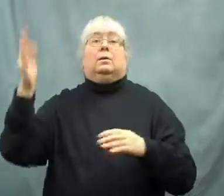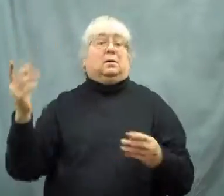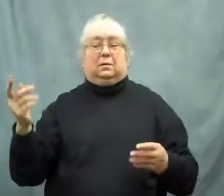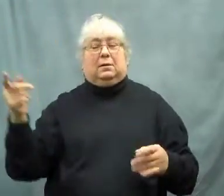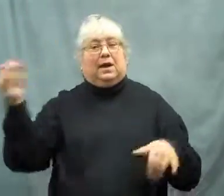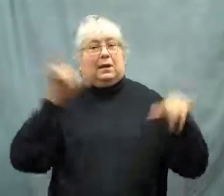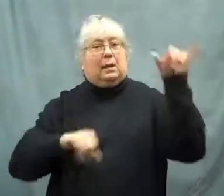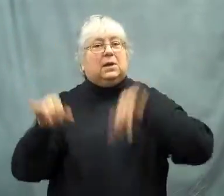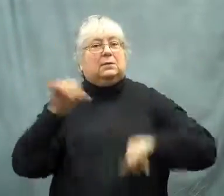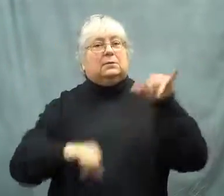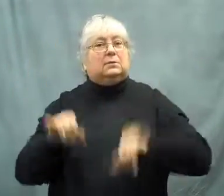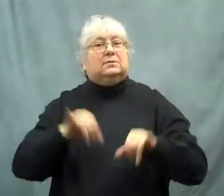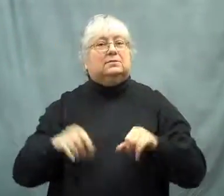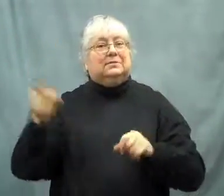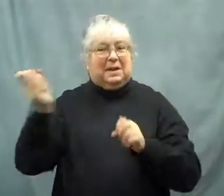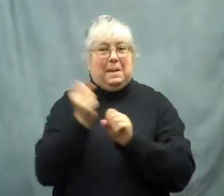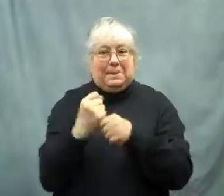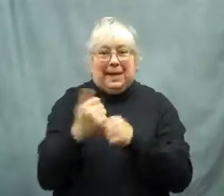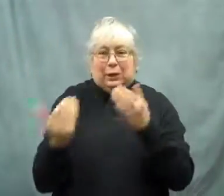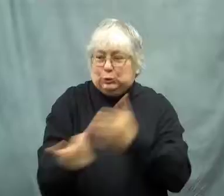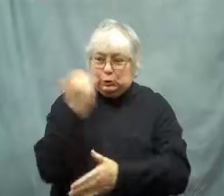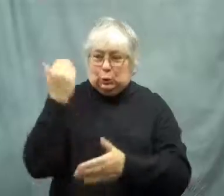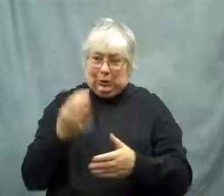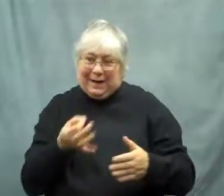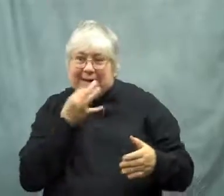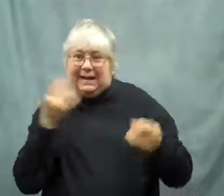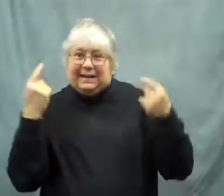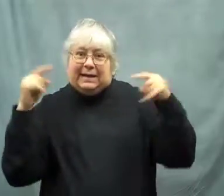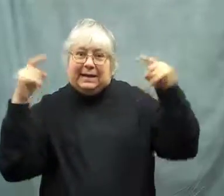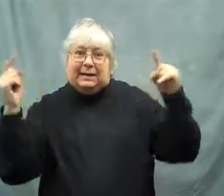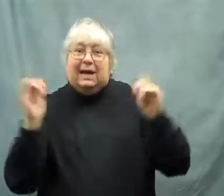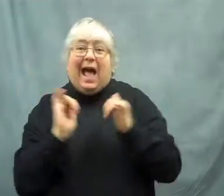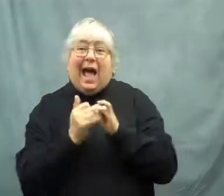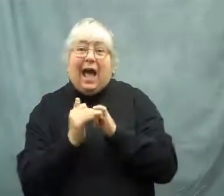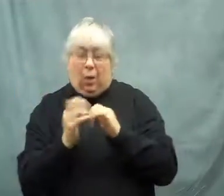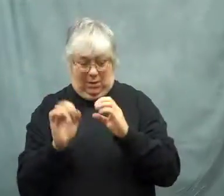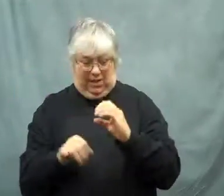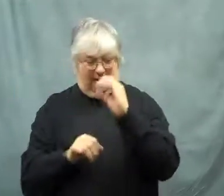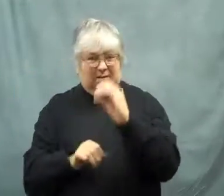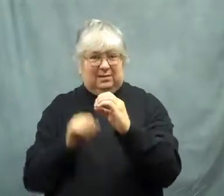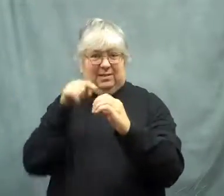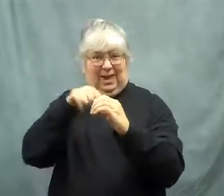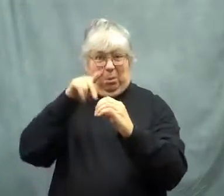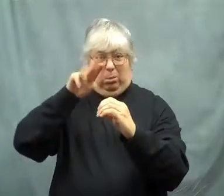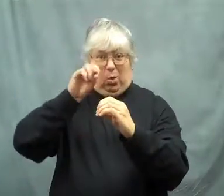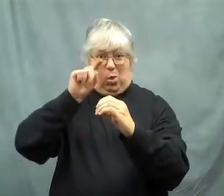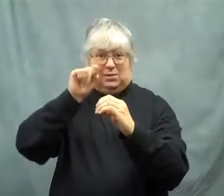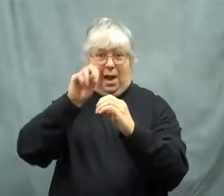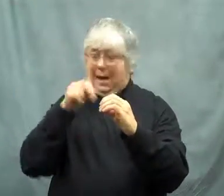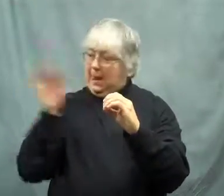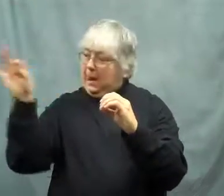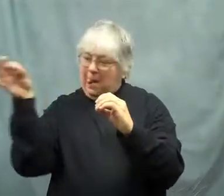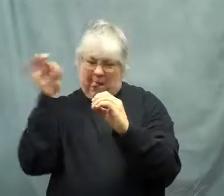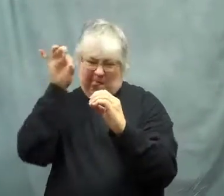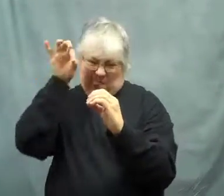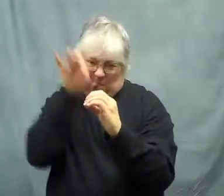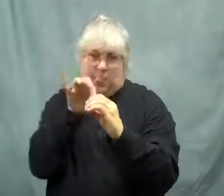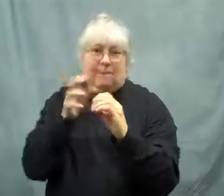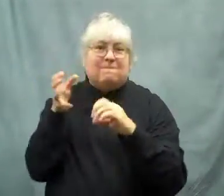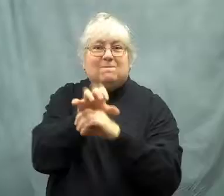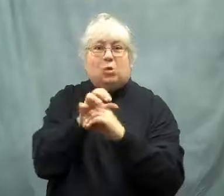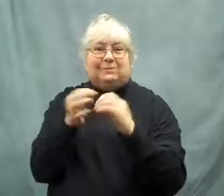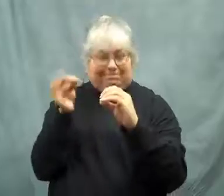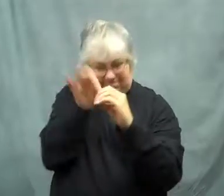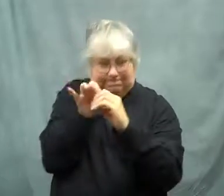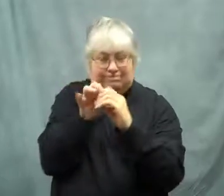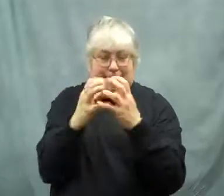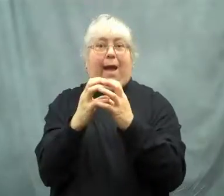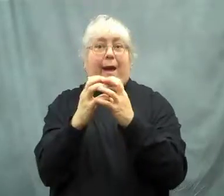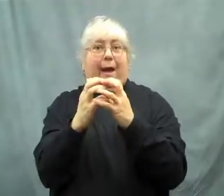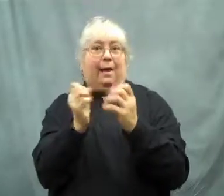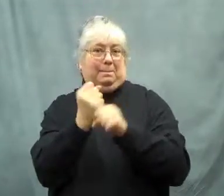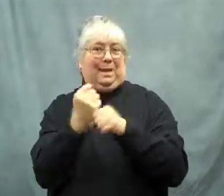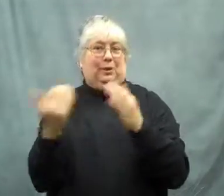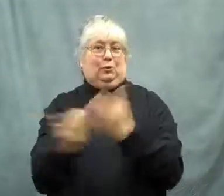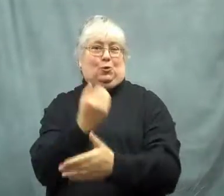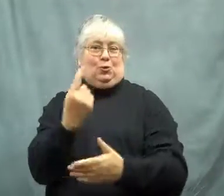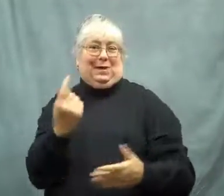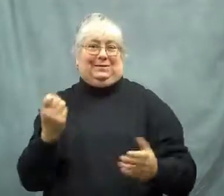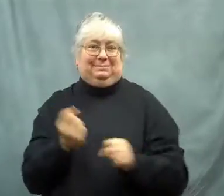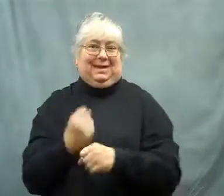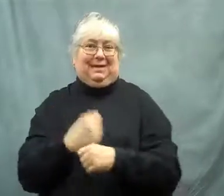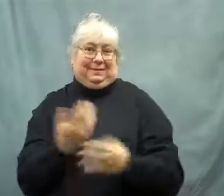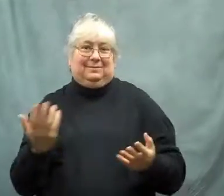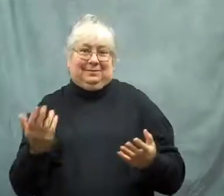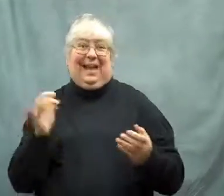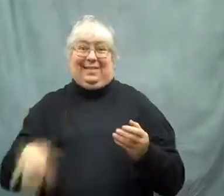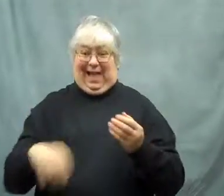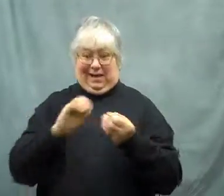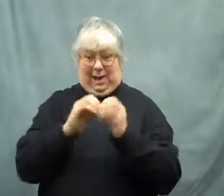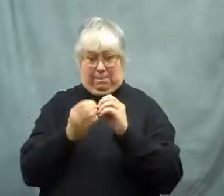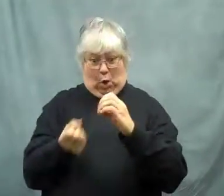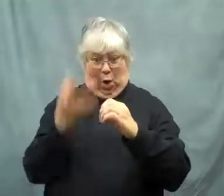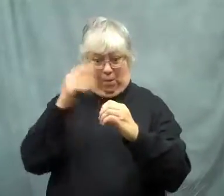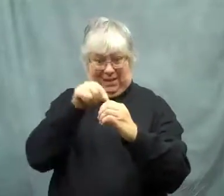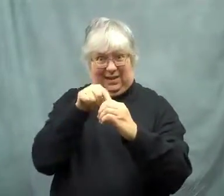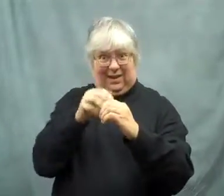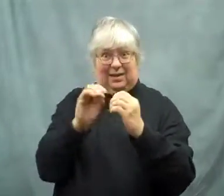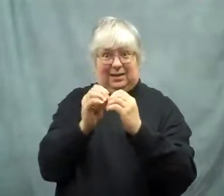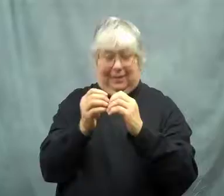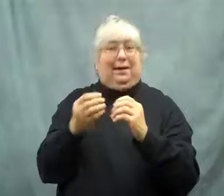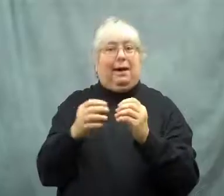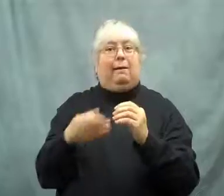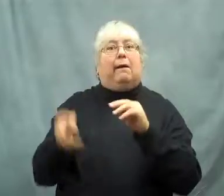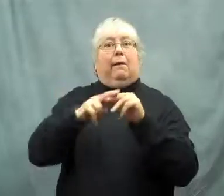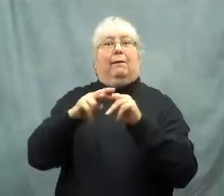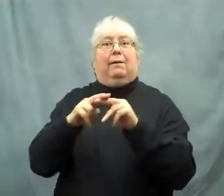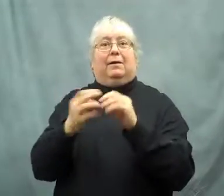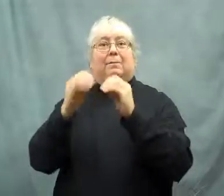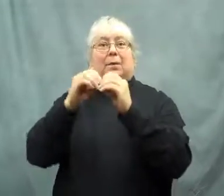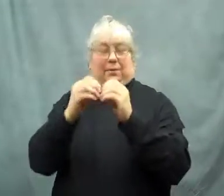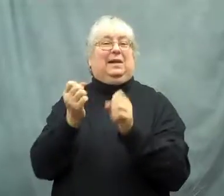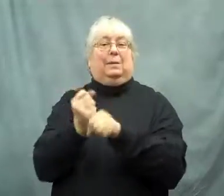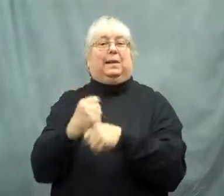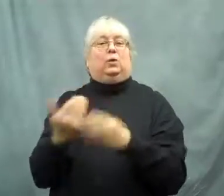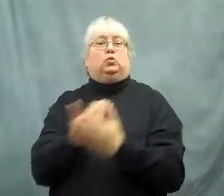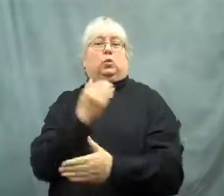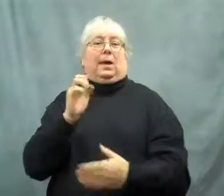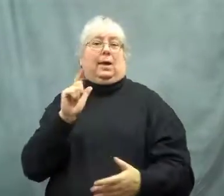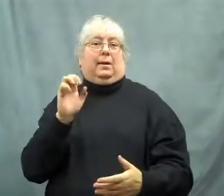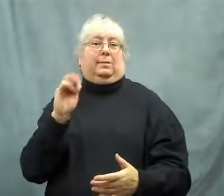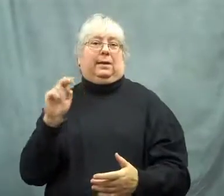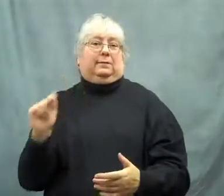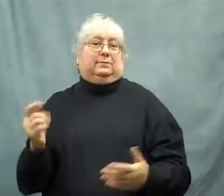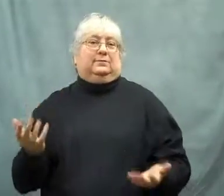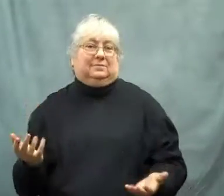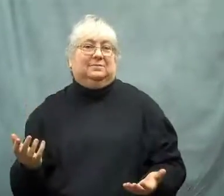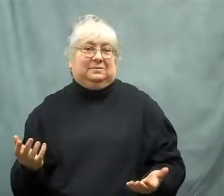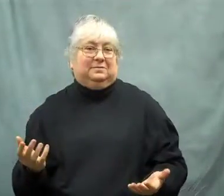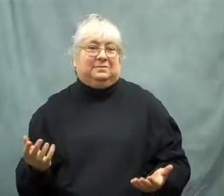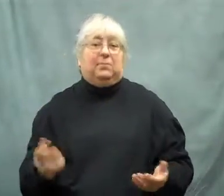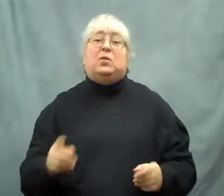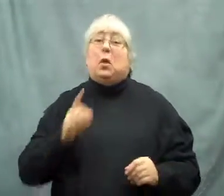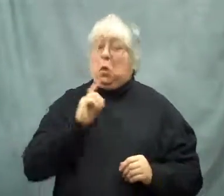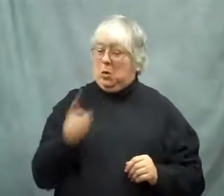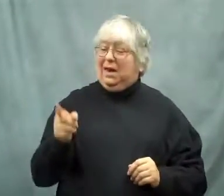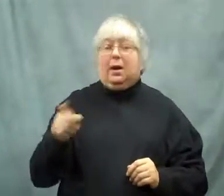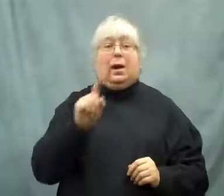114 and 116 were created some years back, but they had to be verified by research.